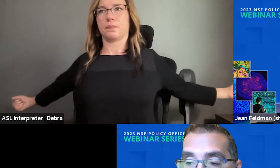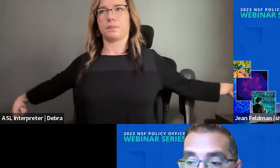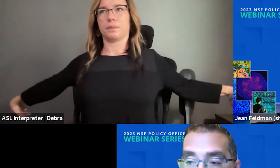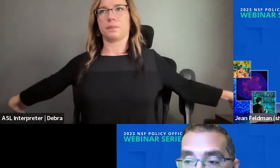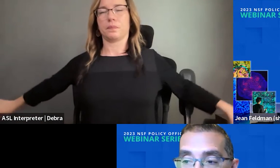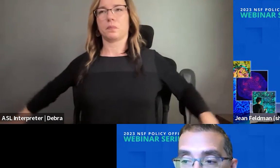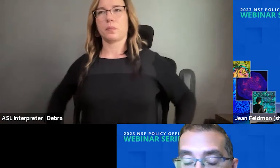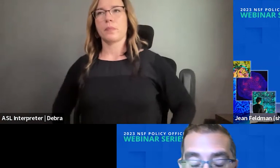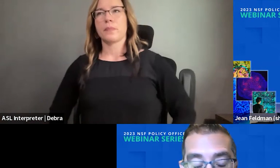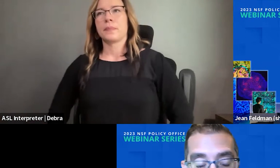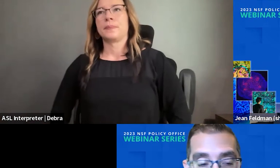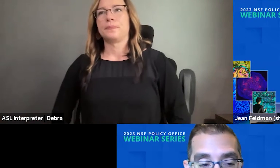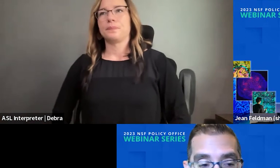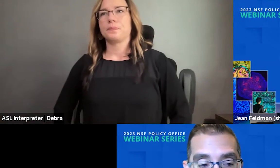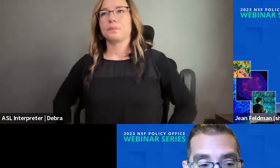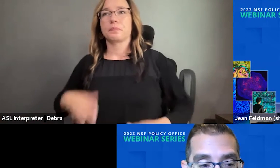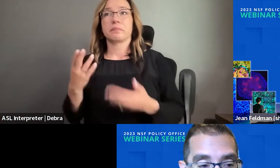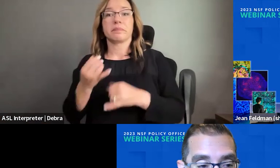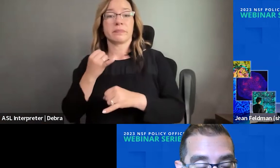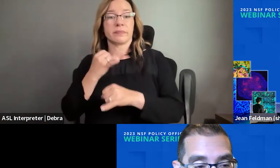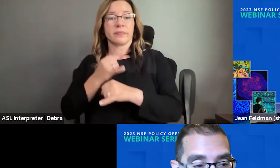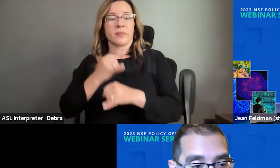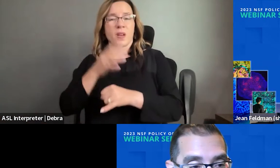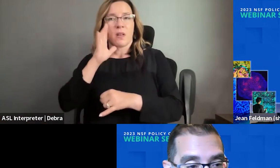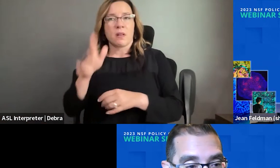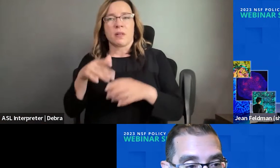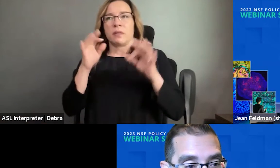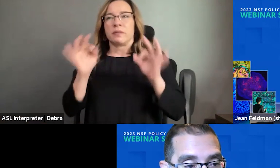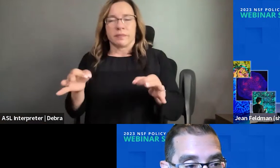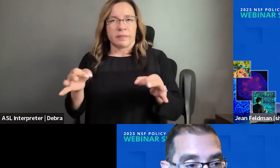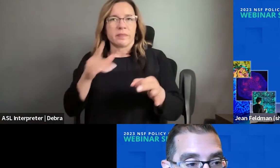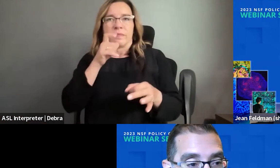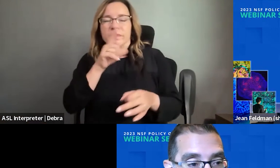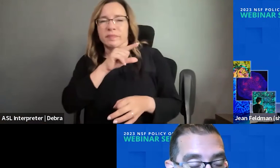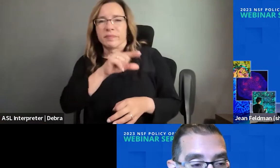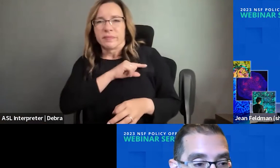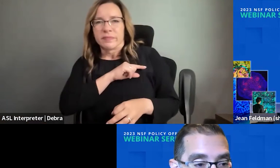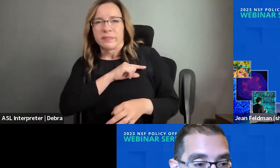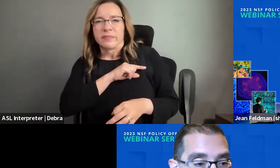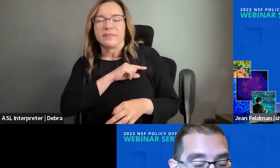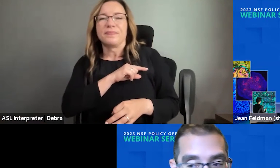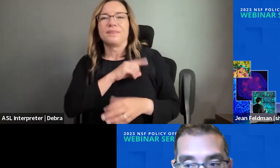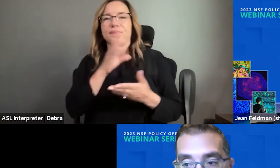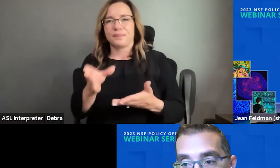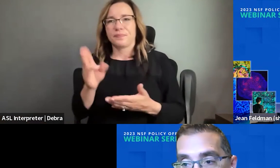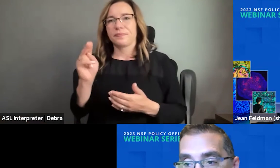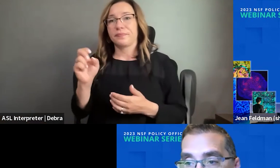an institution might decide who is eligible to be on a proposal to NSF.